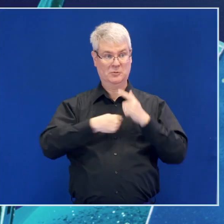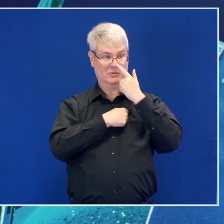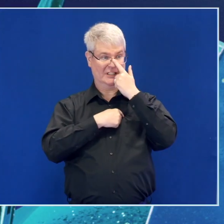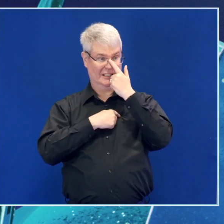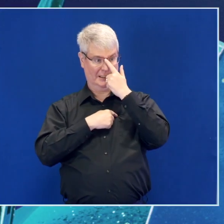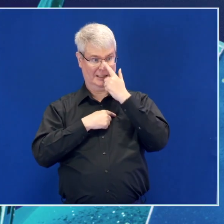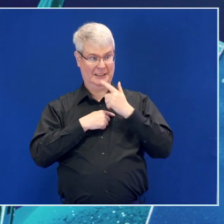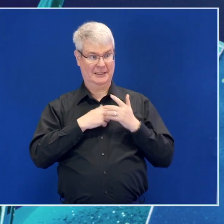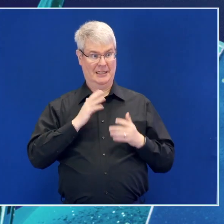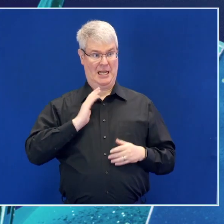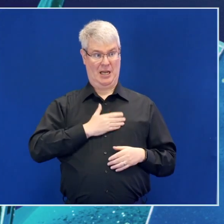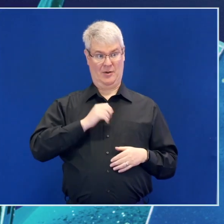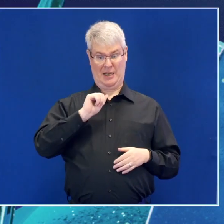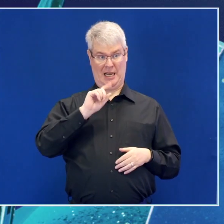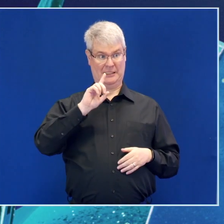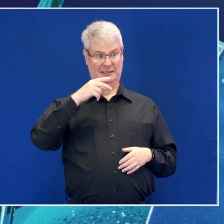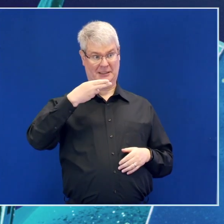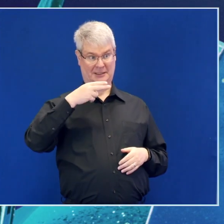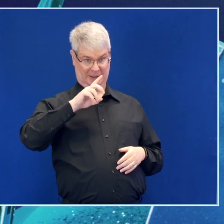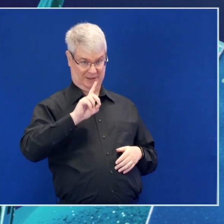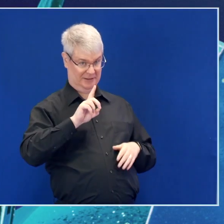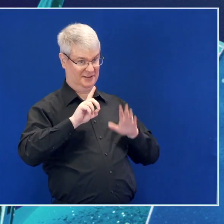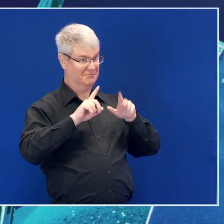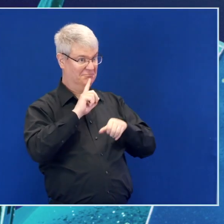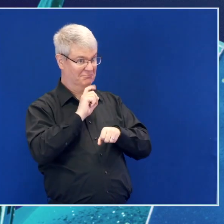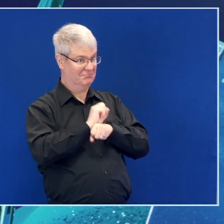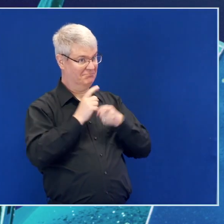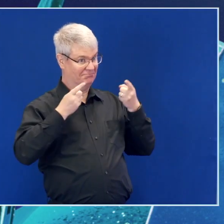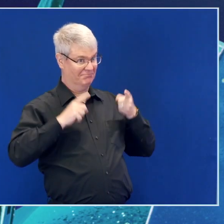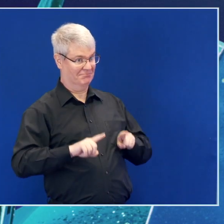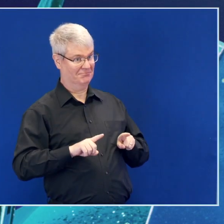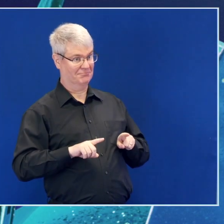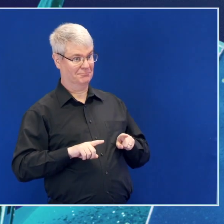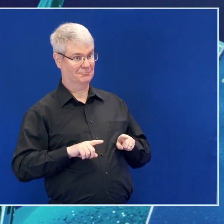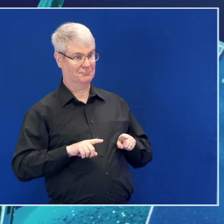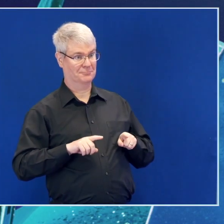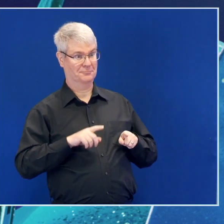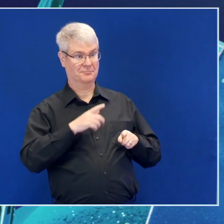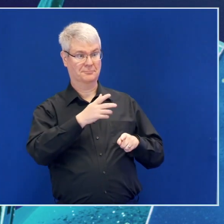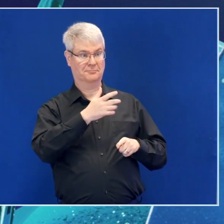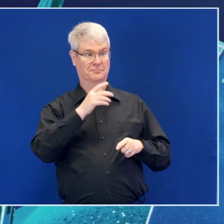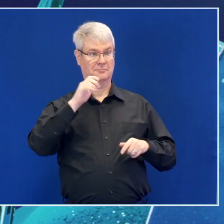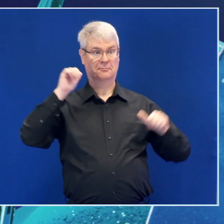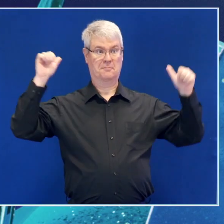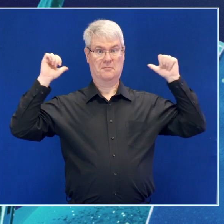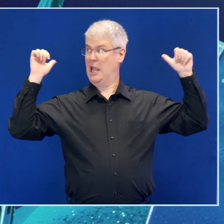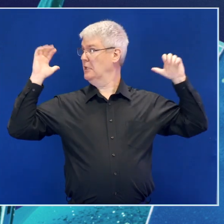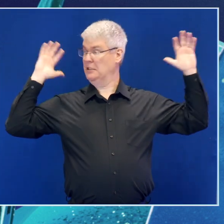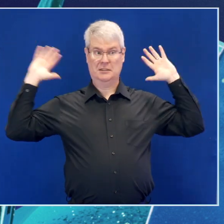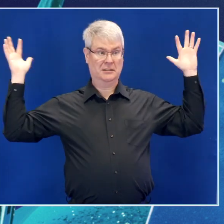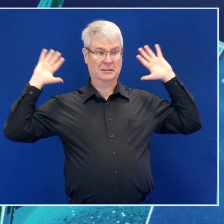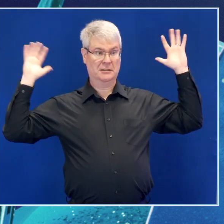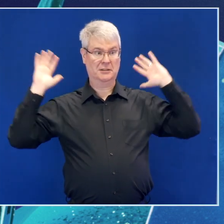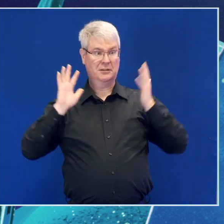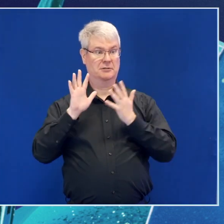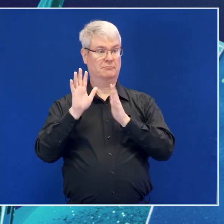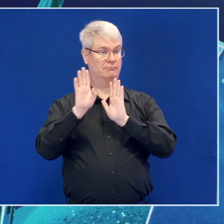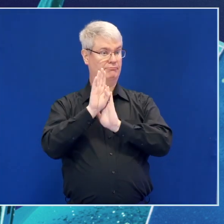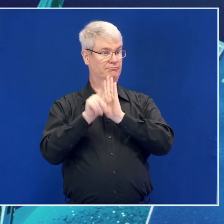Yes. The blurred background is for people that read lips. So many features that we used today were great suggestions